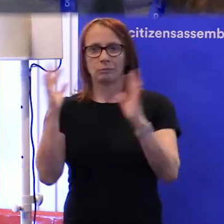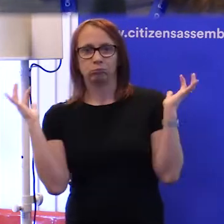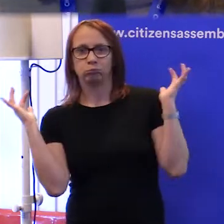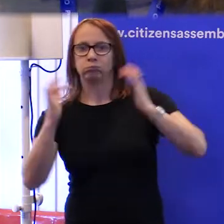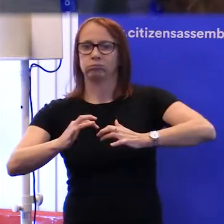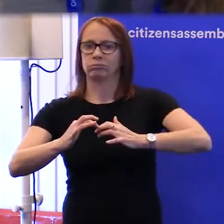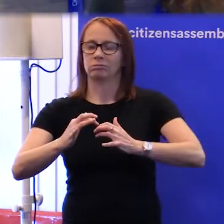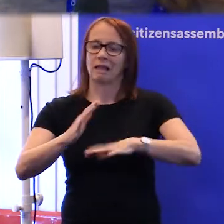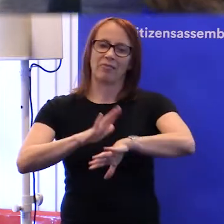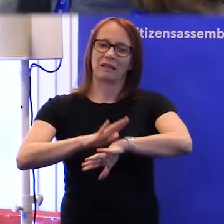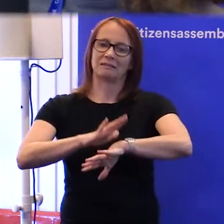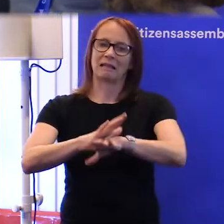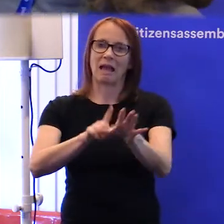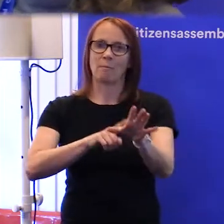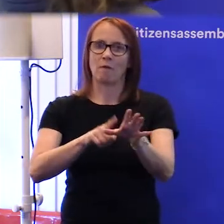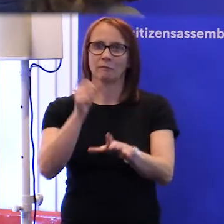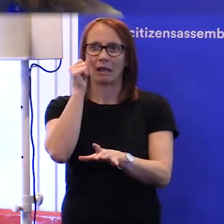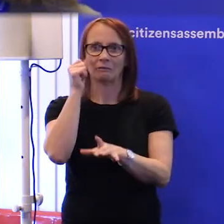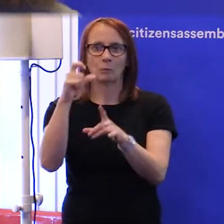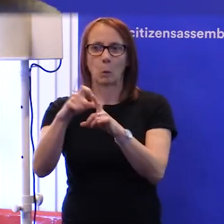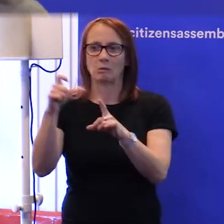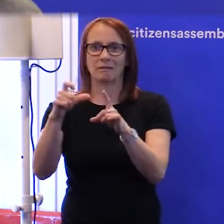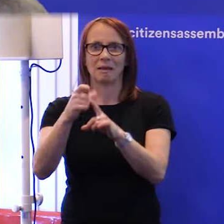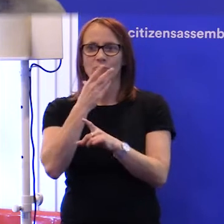at this time of year when I know you have lots of other pressures and lots of